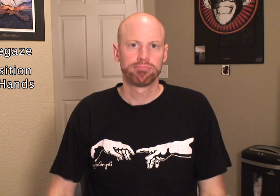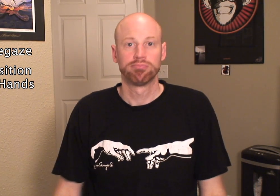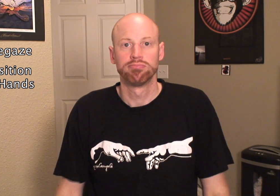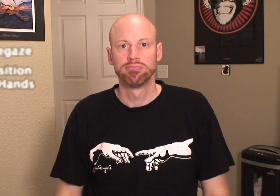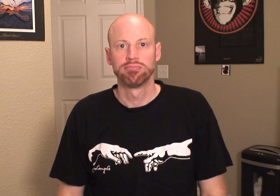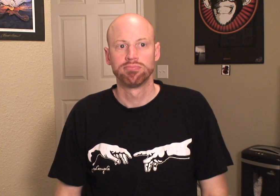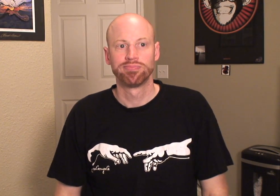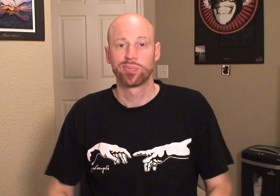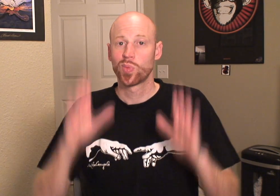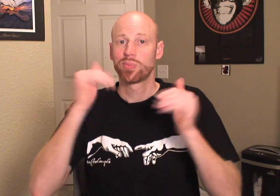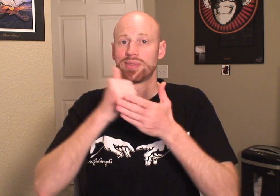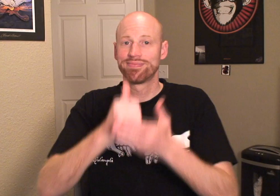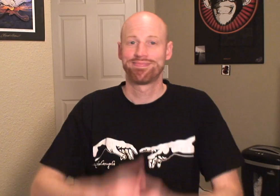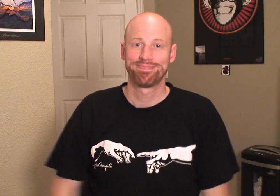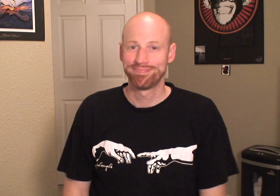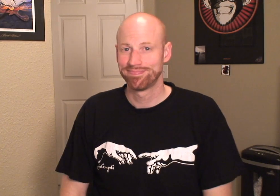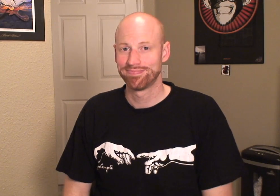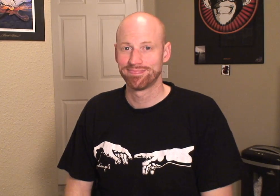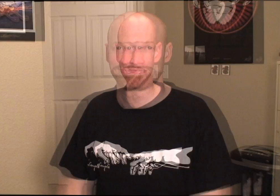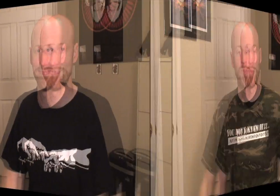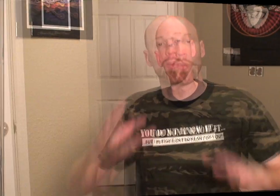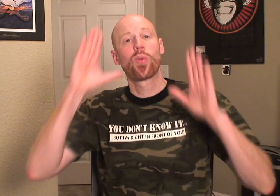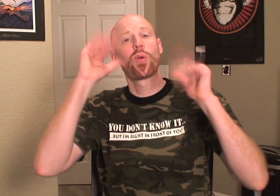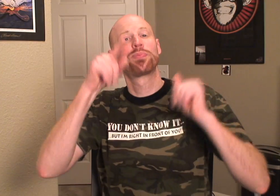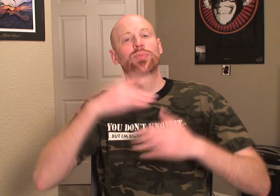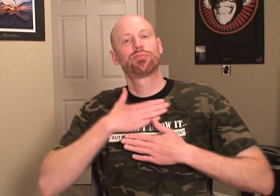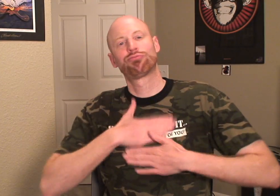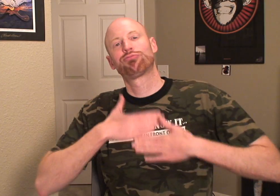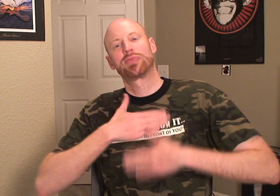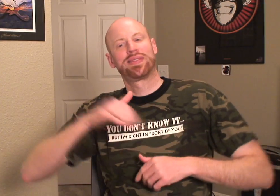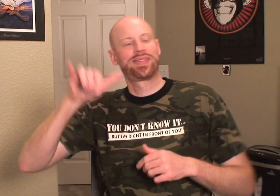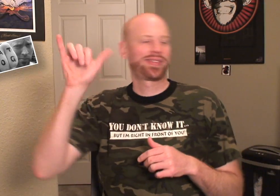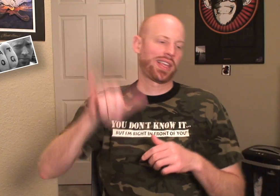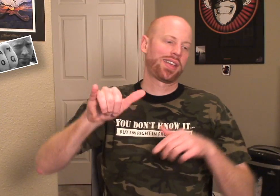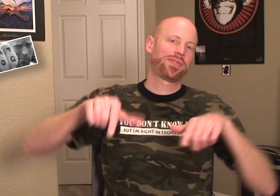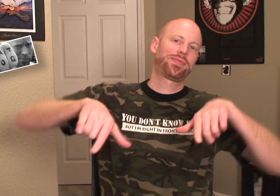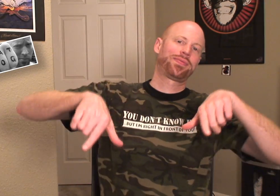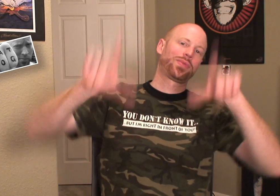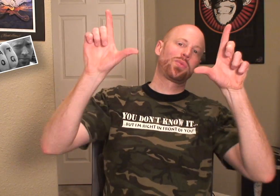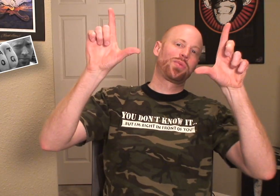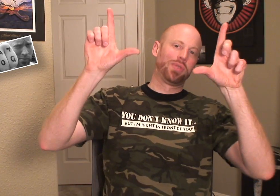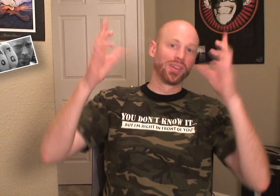Hope this has been useful! Well, I hope you enjoyed this episode of That!Vlog.